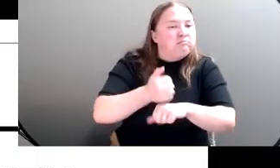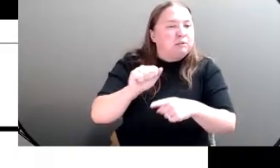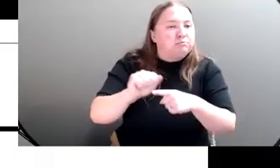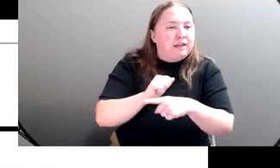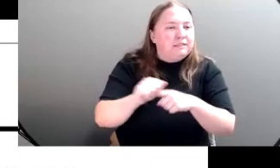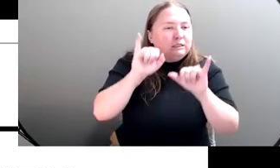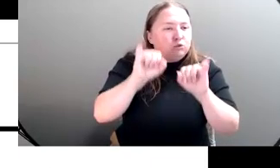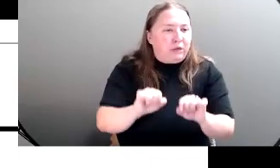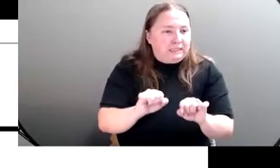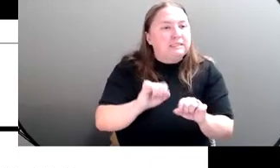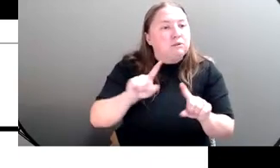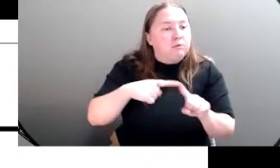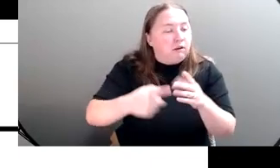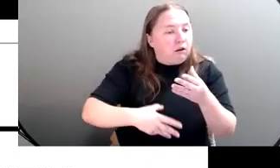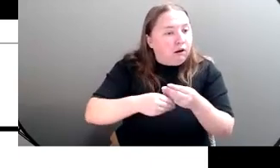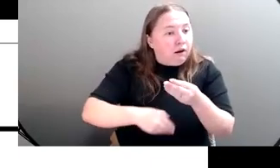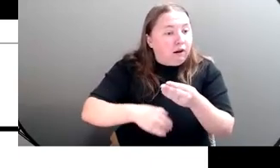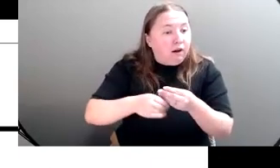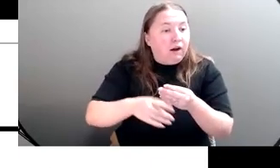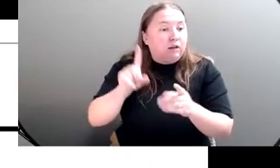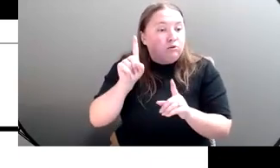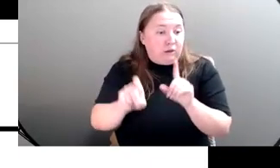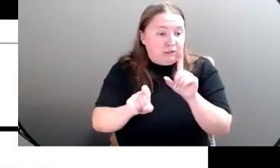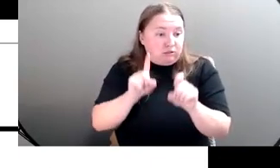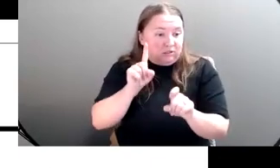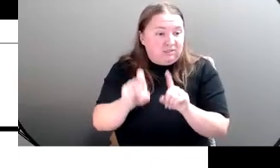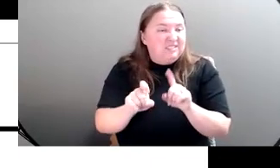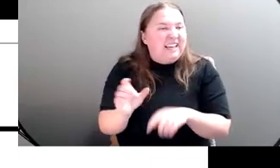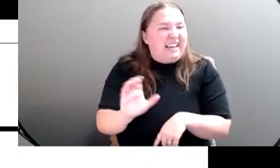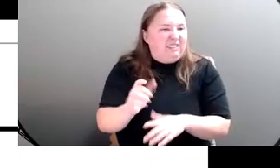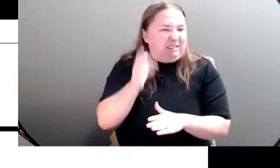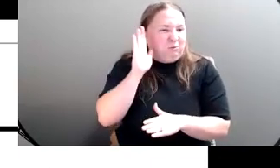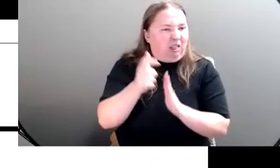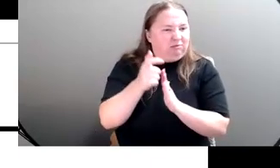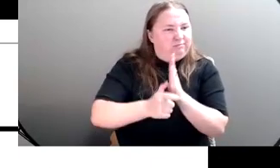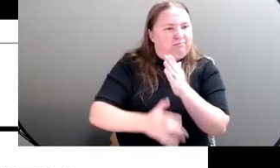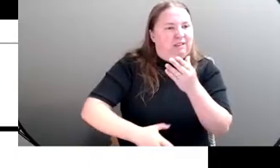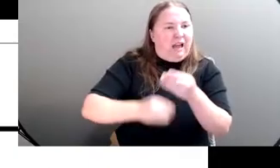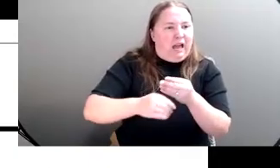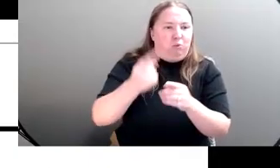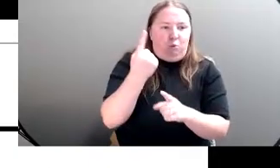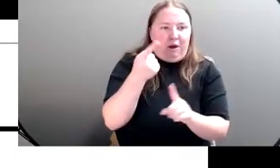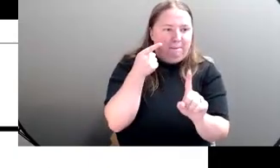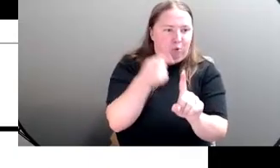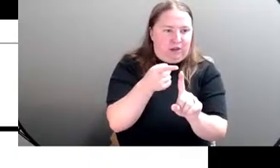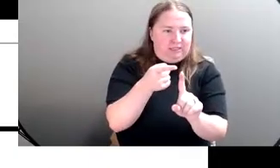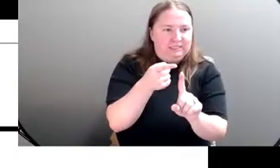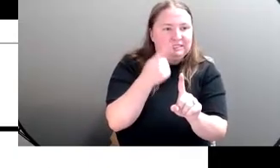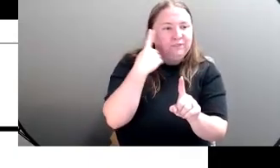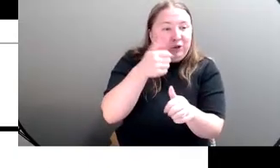As you add questions, though, Canvas automatically adds, one point for each, question.